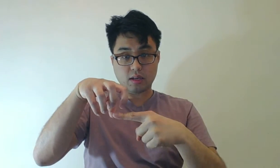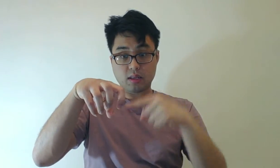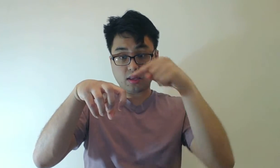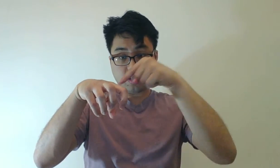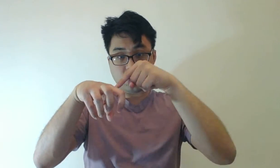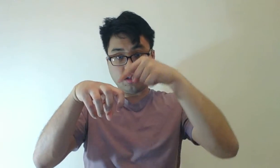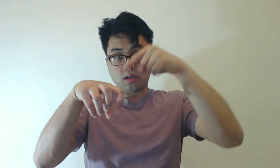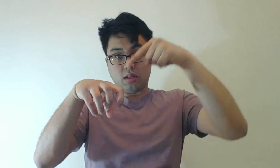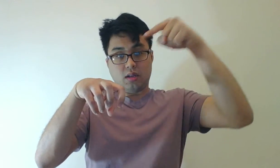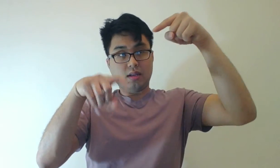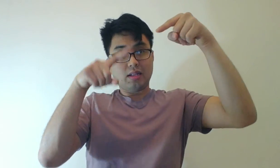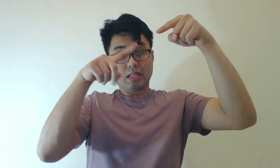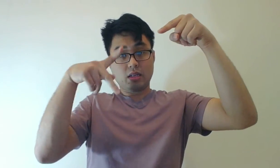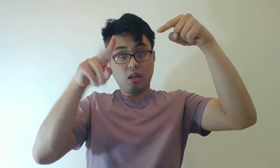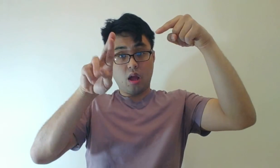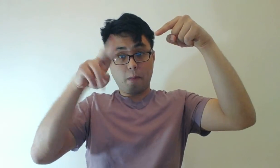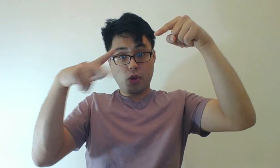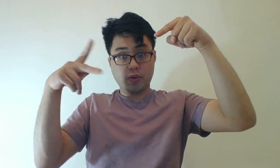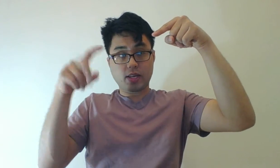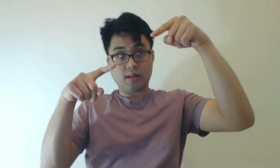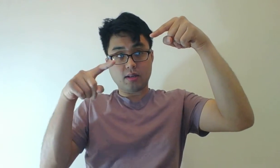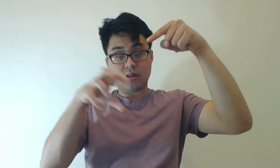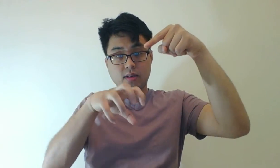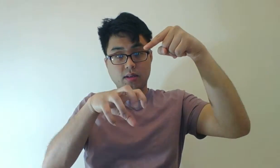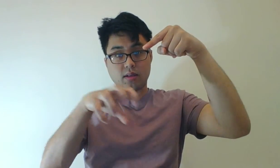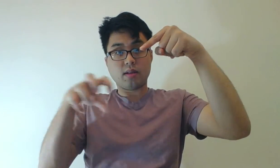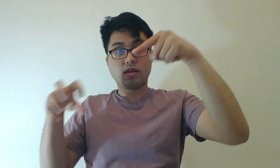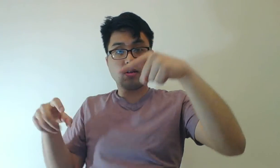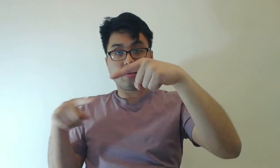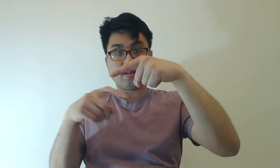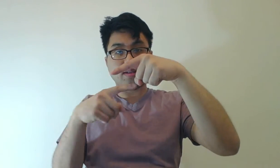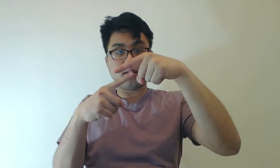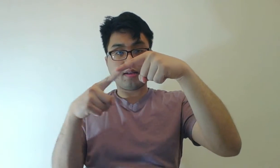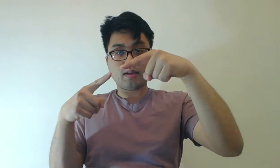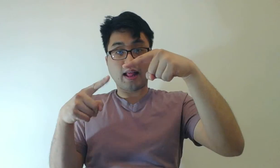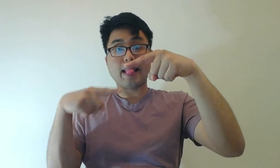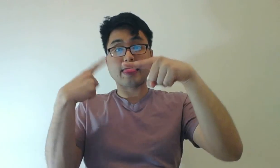the string coming out of ribosome is protein